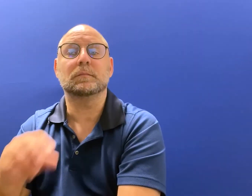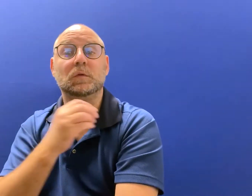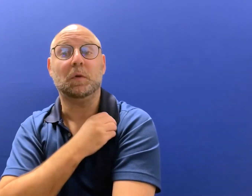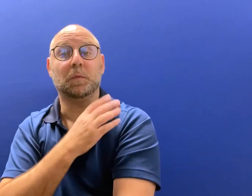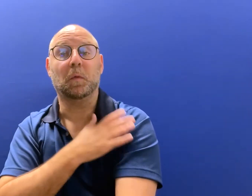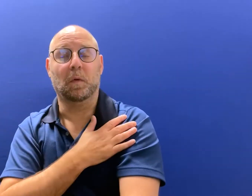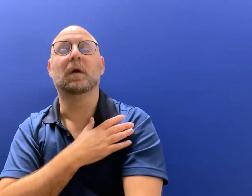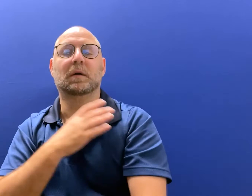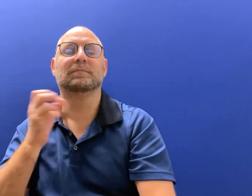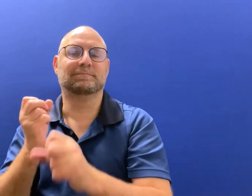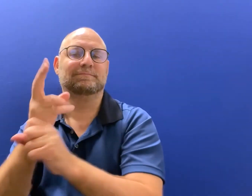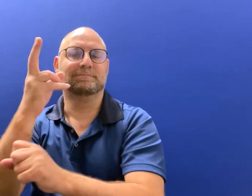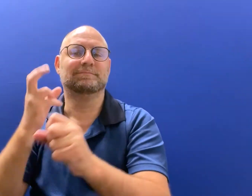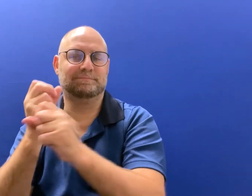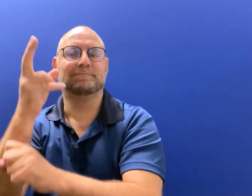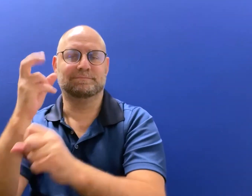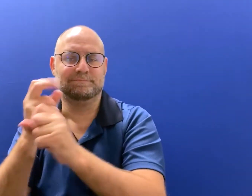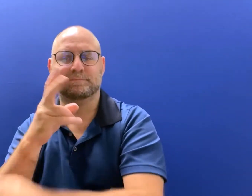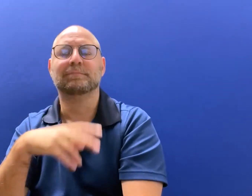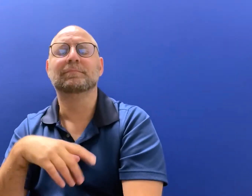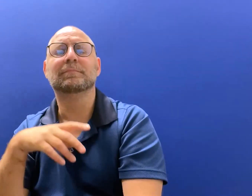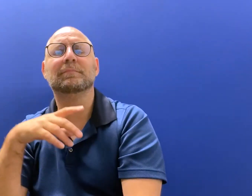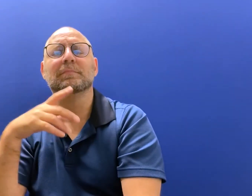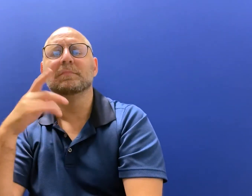DQMO is a biannual event.